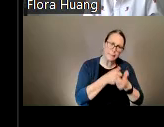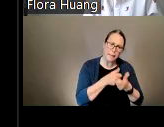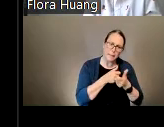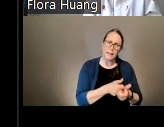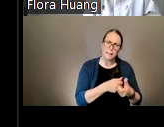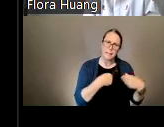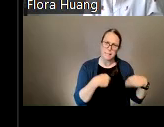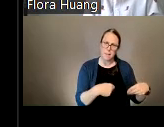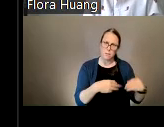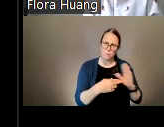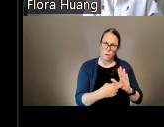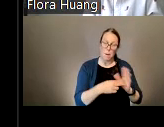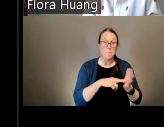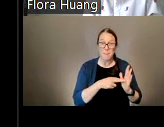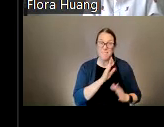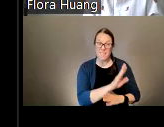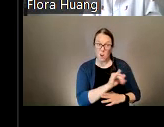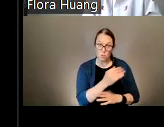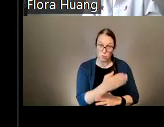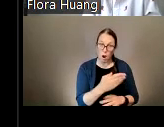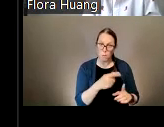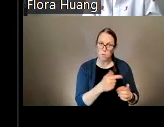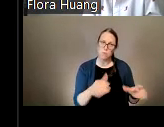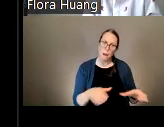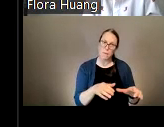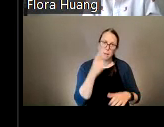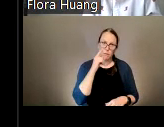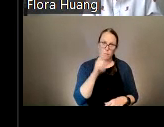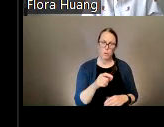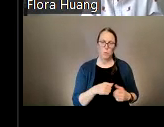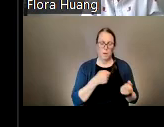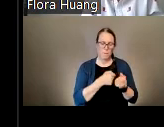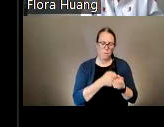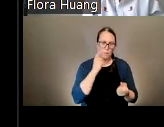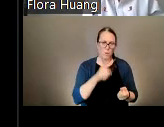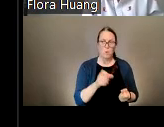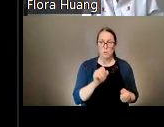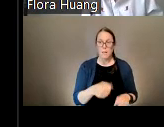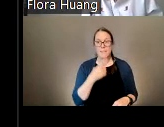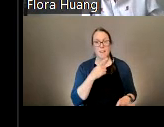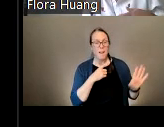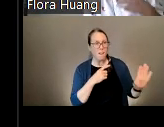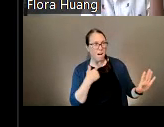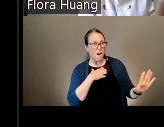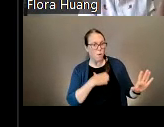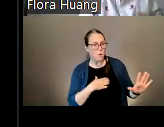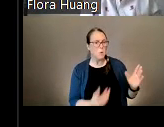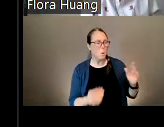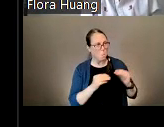So you might want to tell them, like, "I really wish there were more accessibility options, you know, in this product I use."